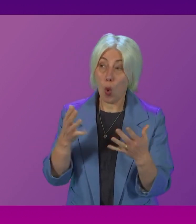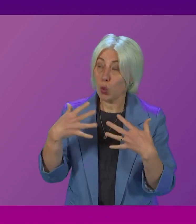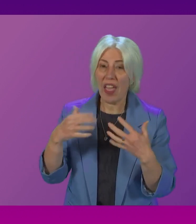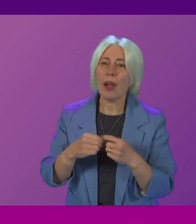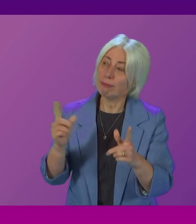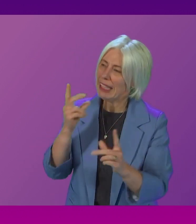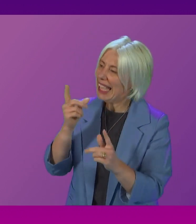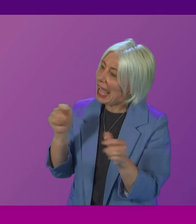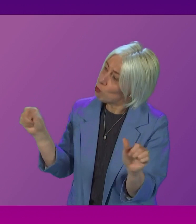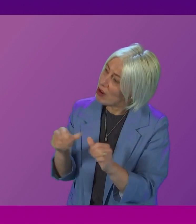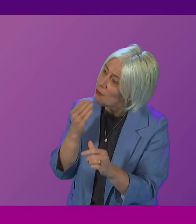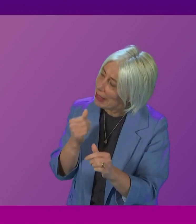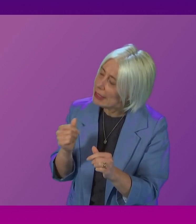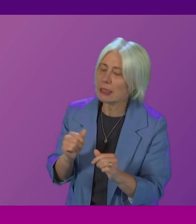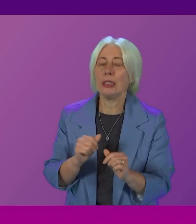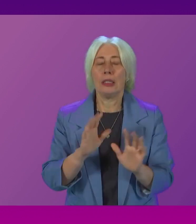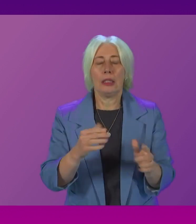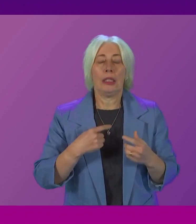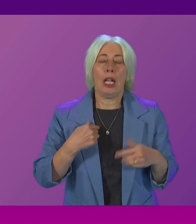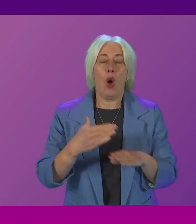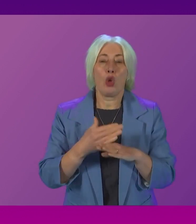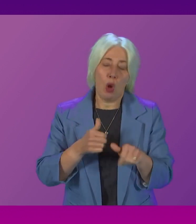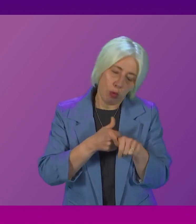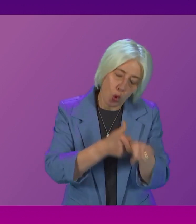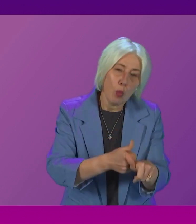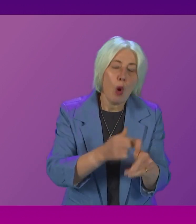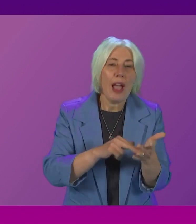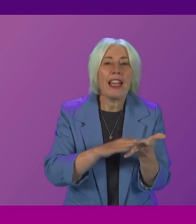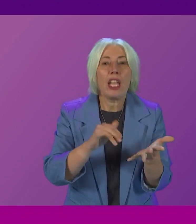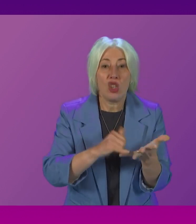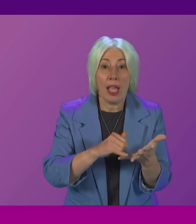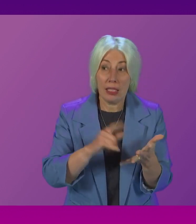Briefly, First Minister. Our job is to continue to support the health service, and that is exactly what we will do.